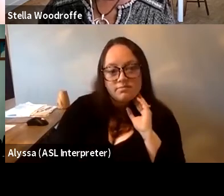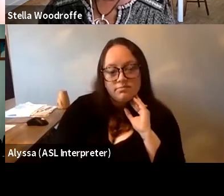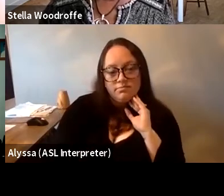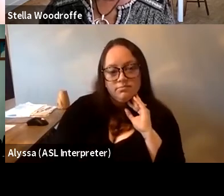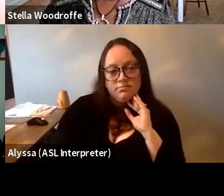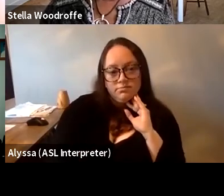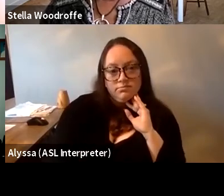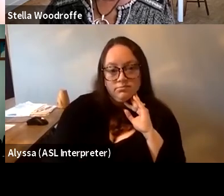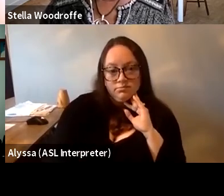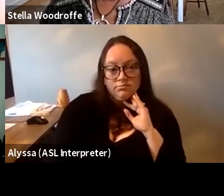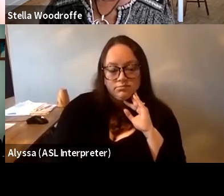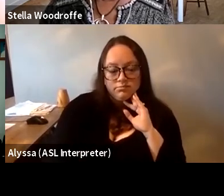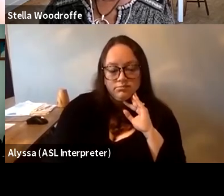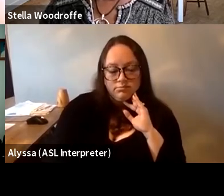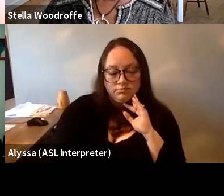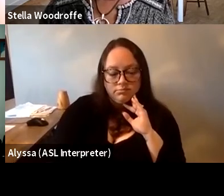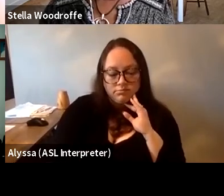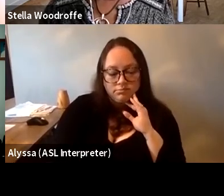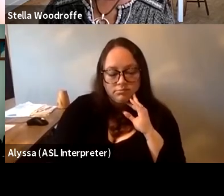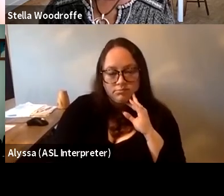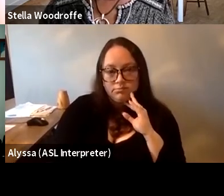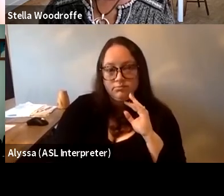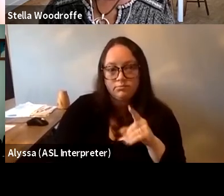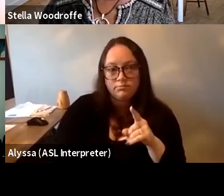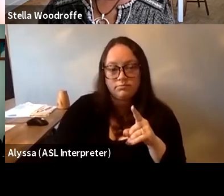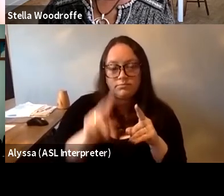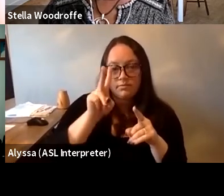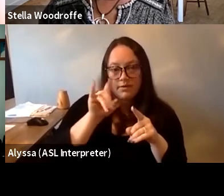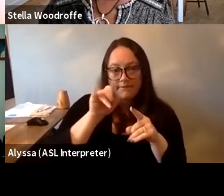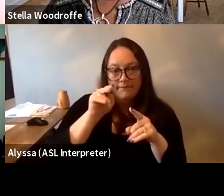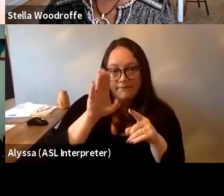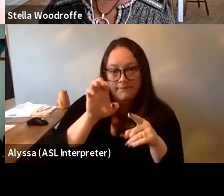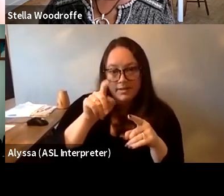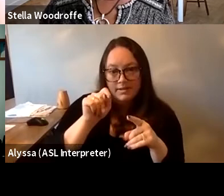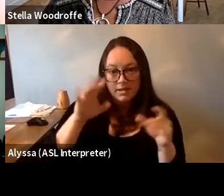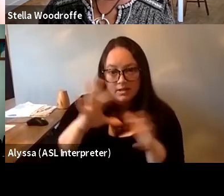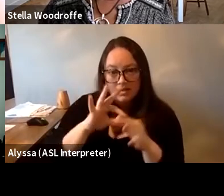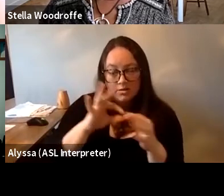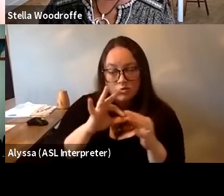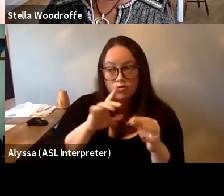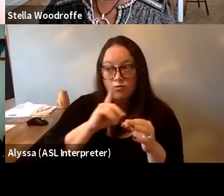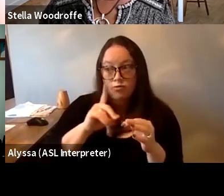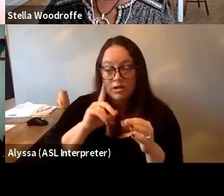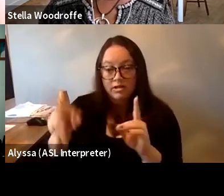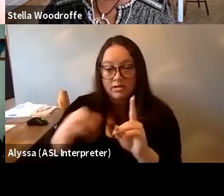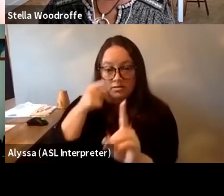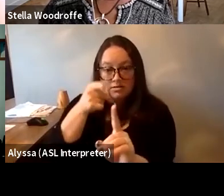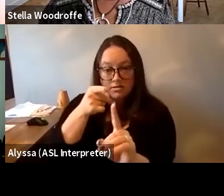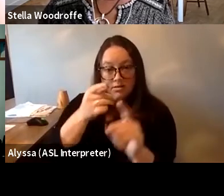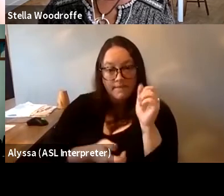Yeah. So the fact is, is that most people on the spectrum Who